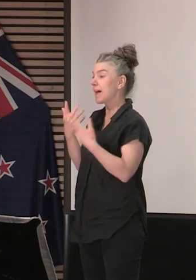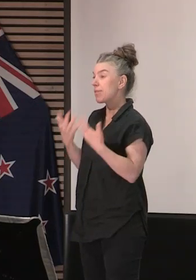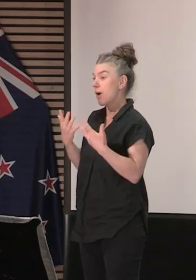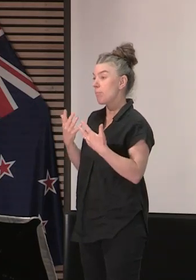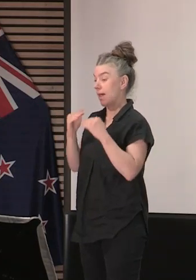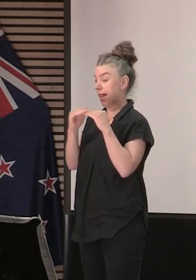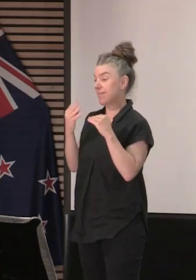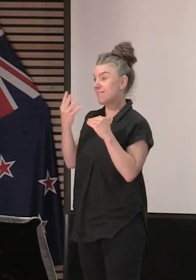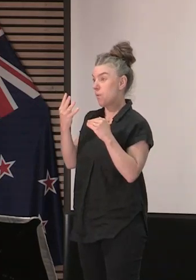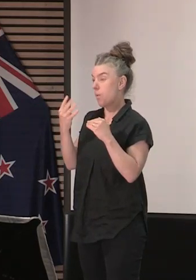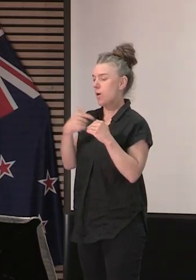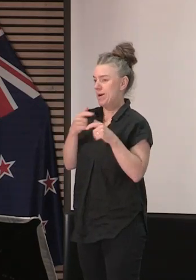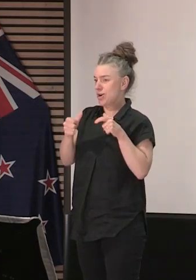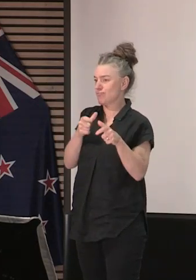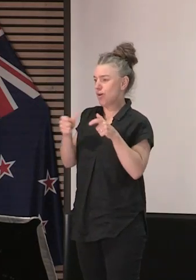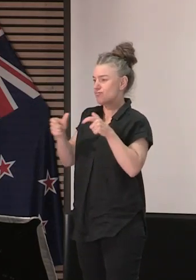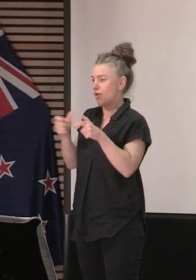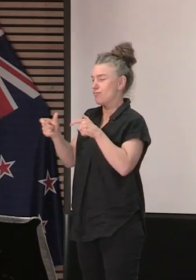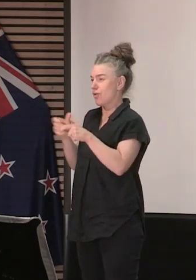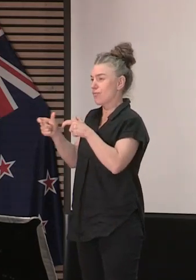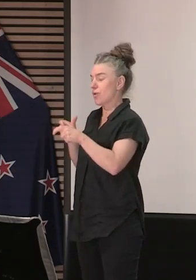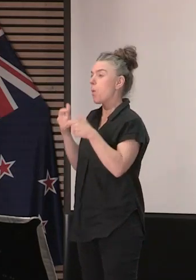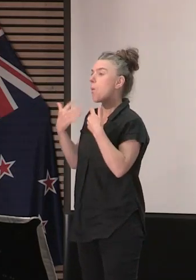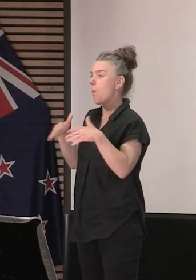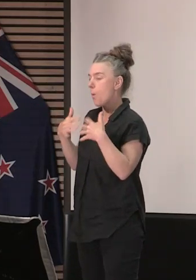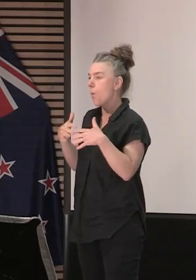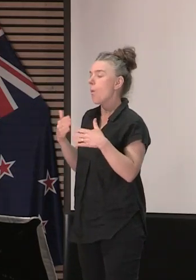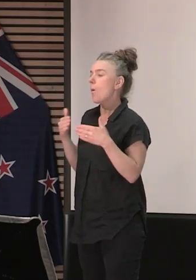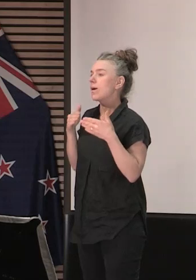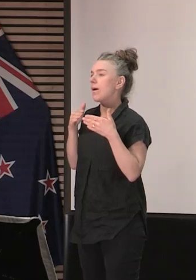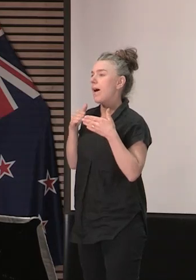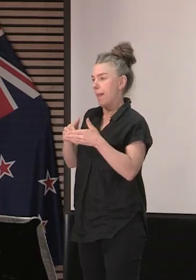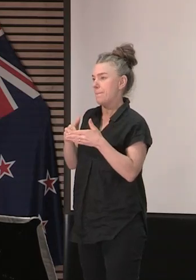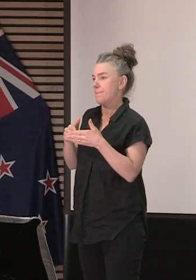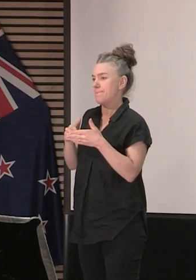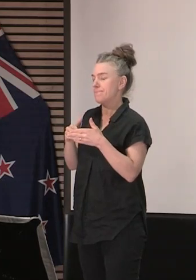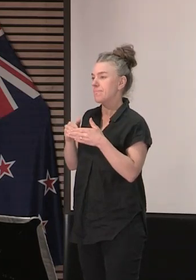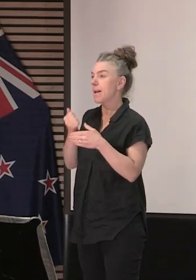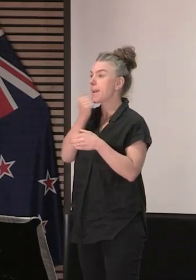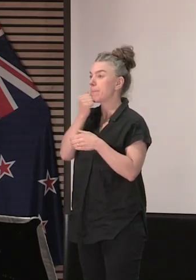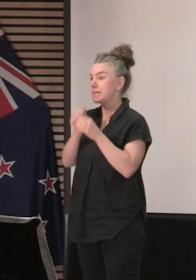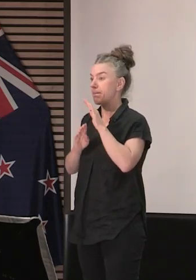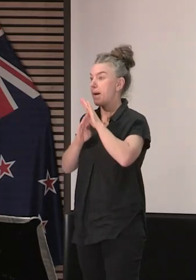at alertlevel 4, have already had asignificant impact on new casenumbers and we are on track